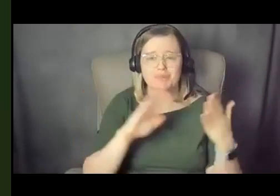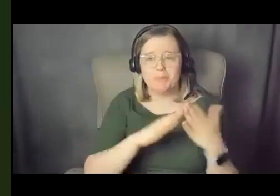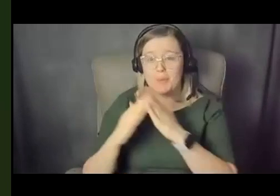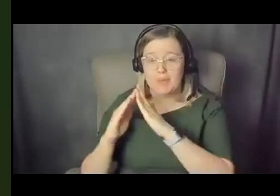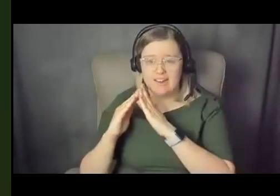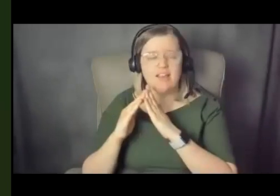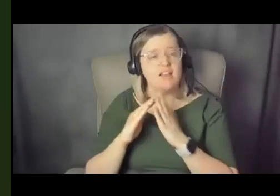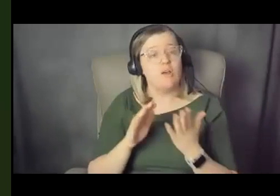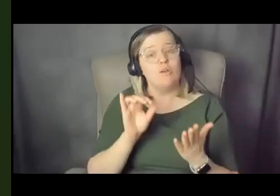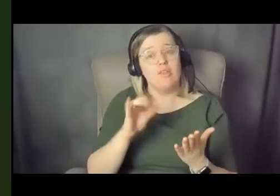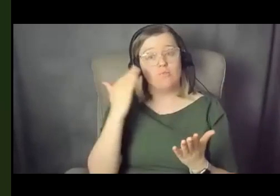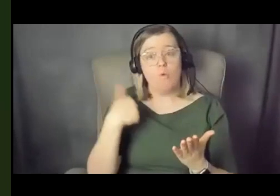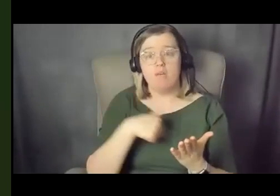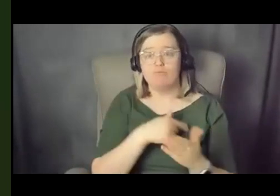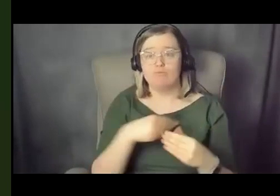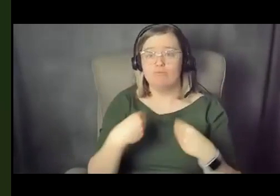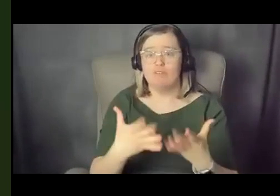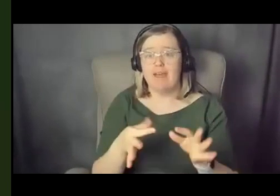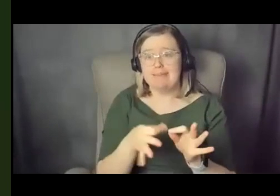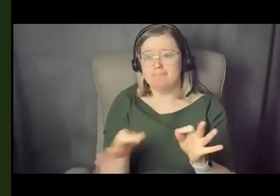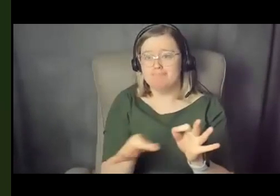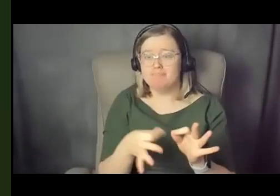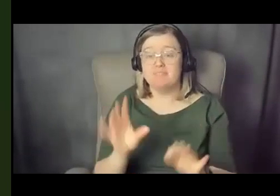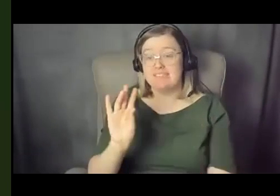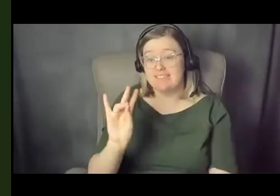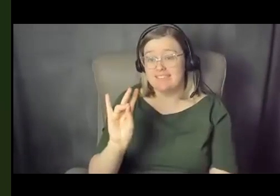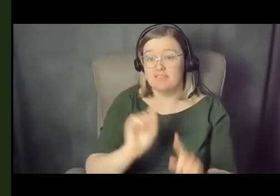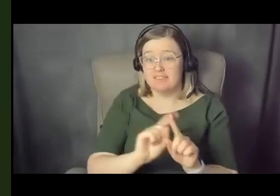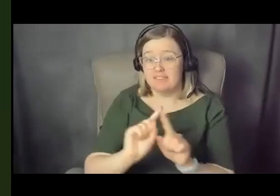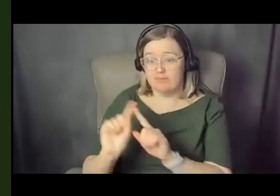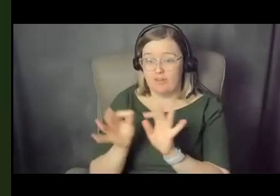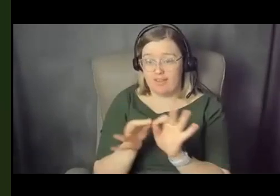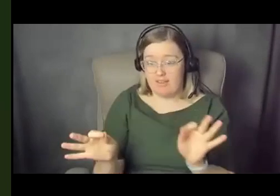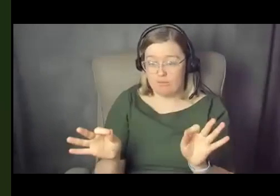different languages today. We'll be providing captioning in English, simplified Chinese,